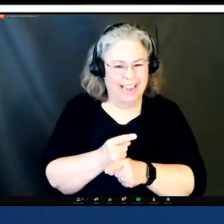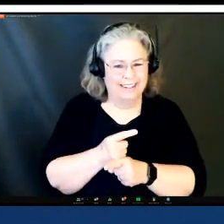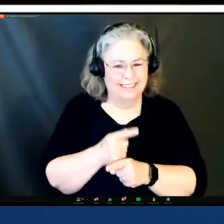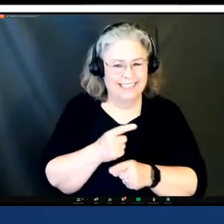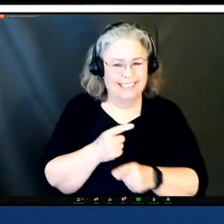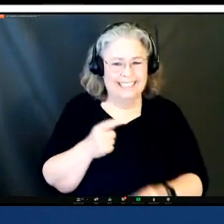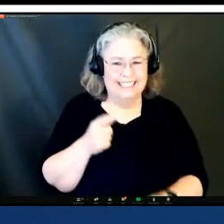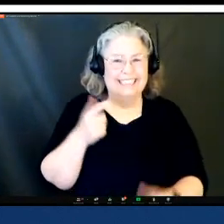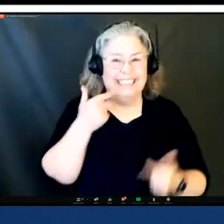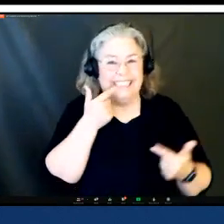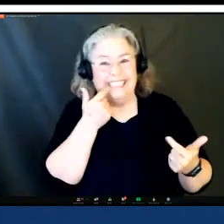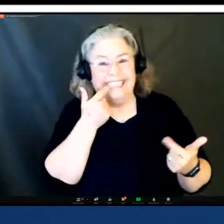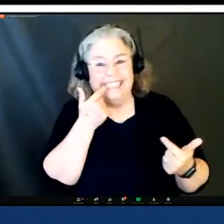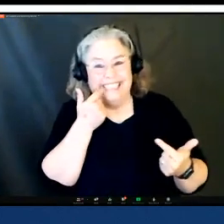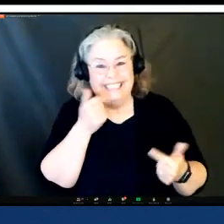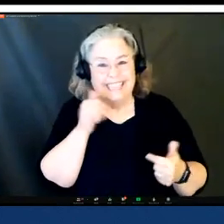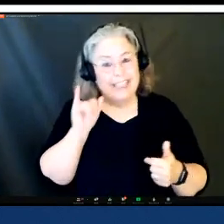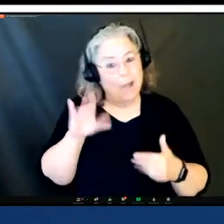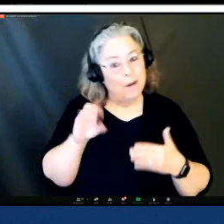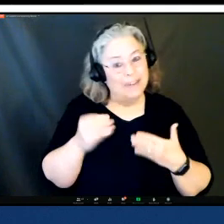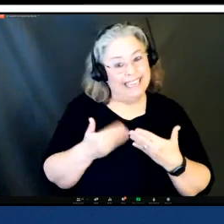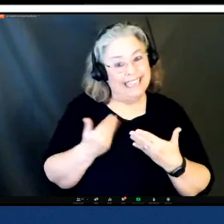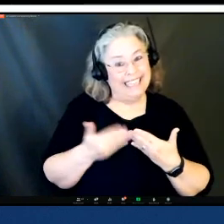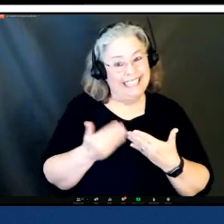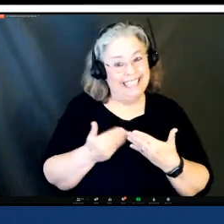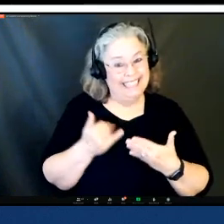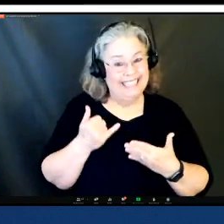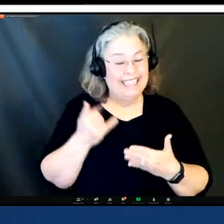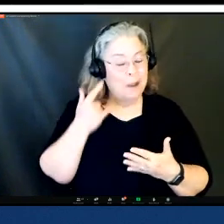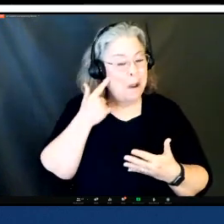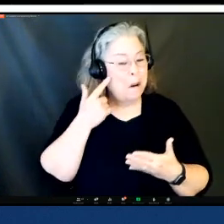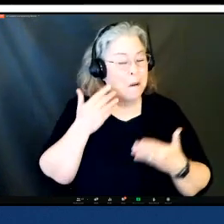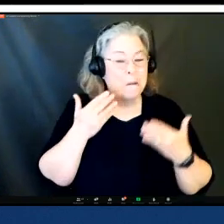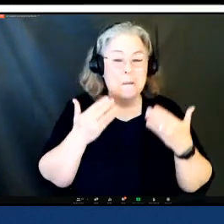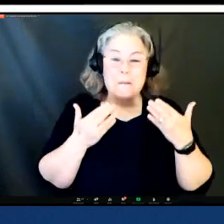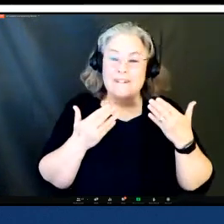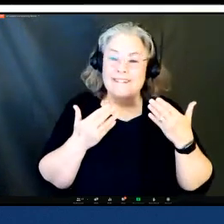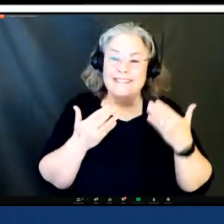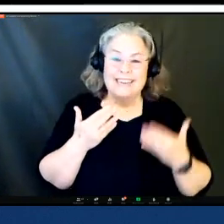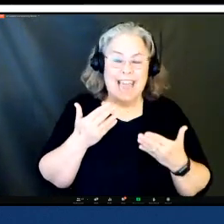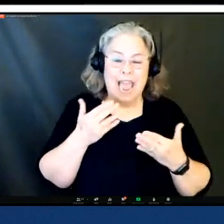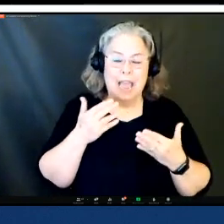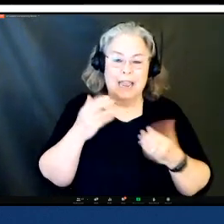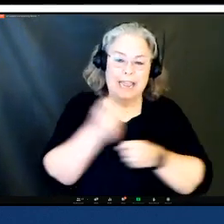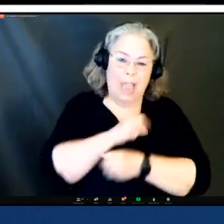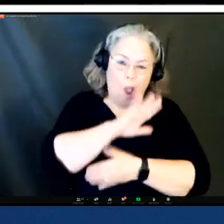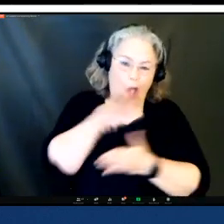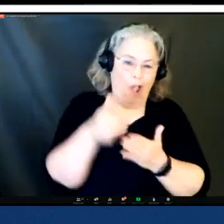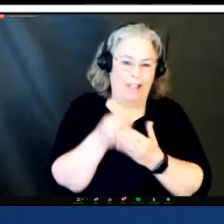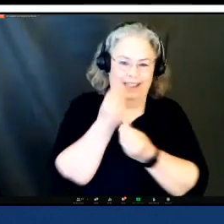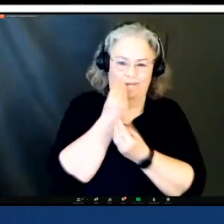That would that would be easier, but perhaps not as informative. Right?